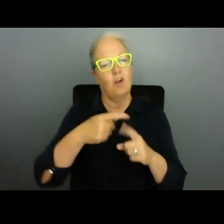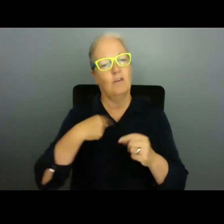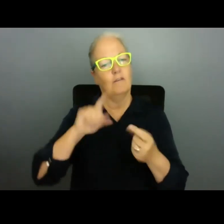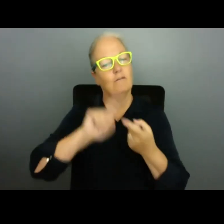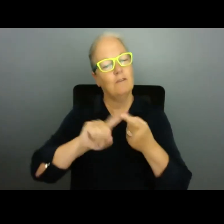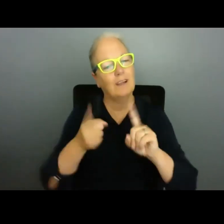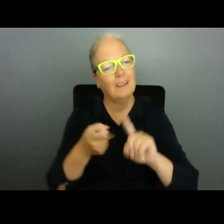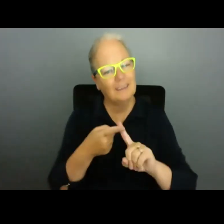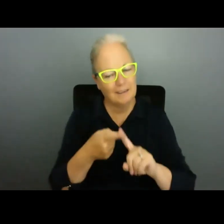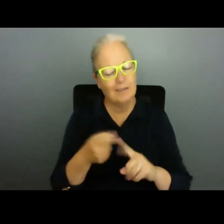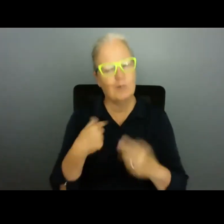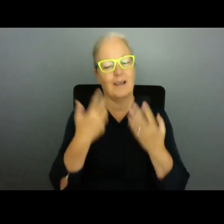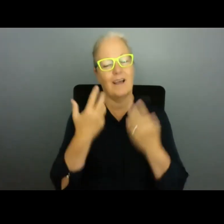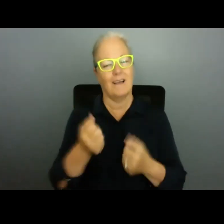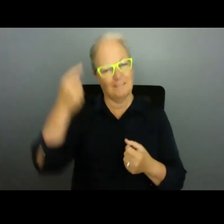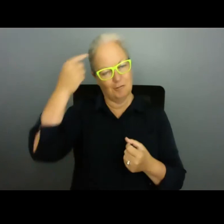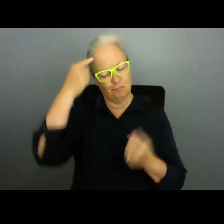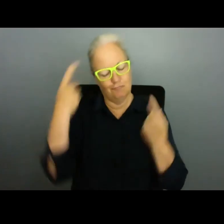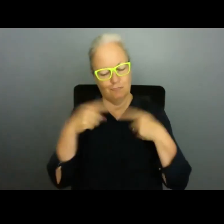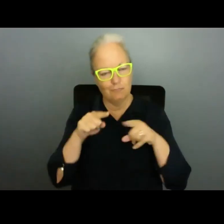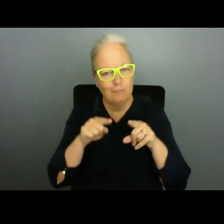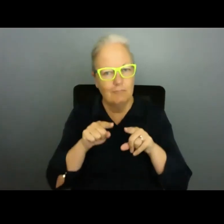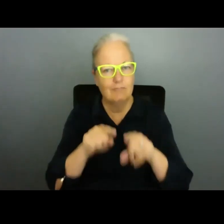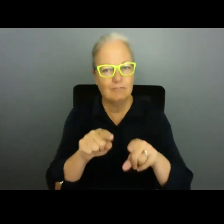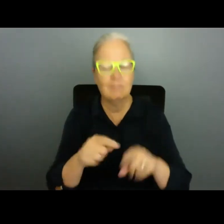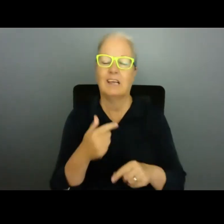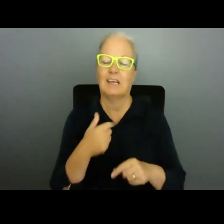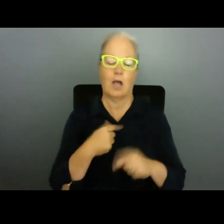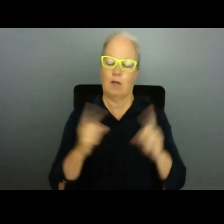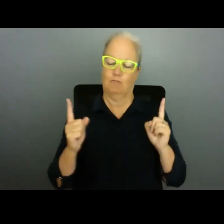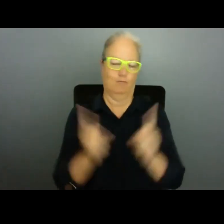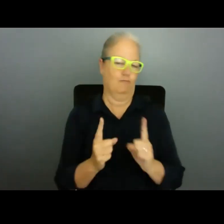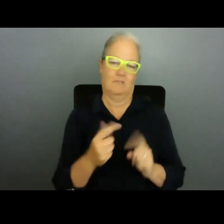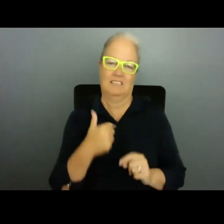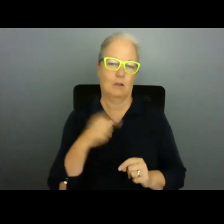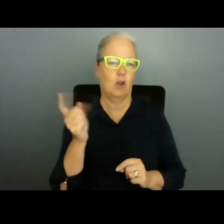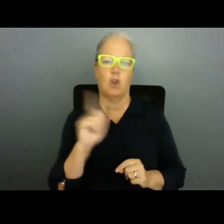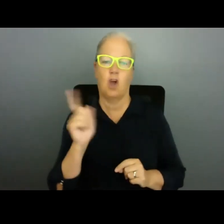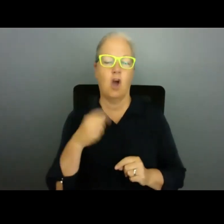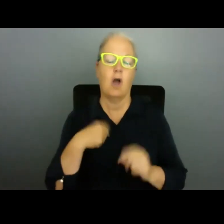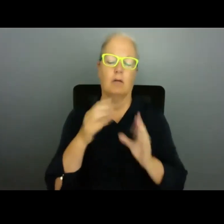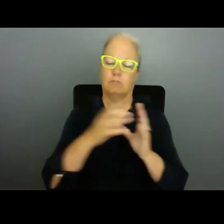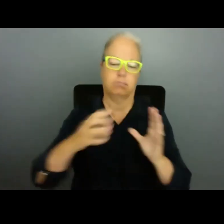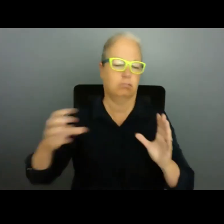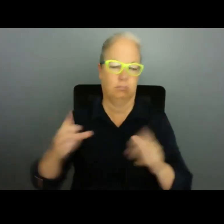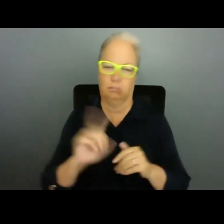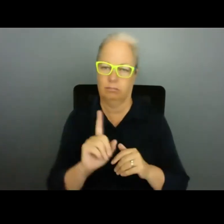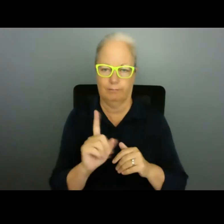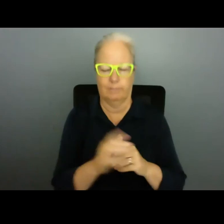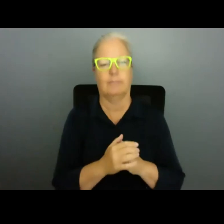to 30 minutes but i am really going to be brief today and say starting off with as a public health